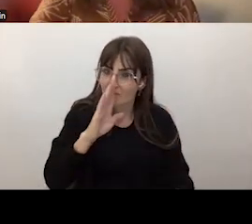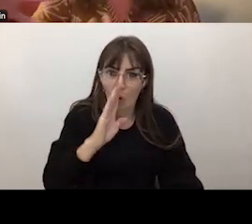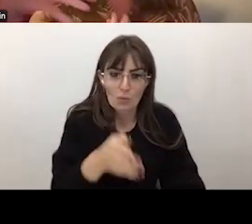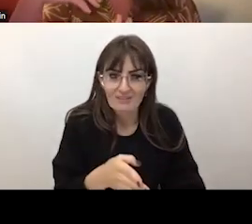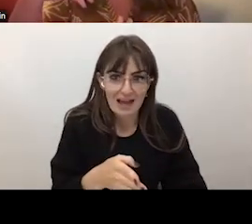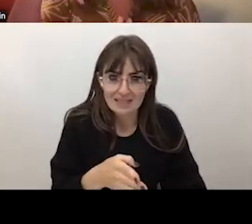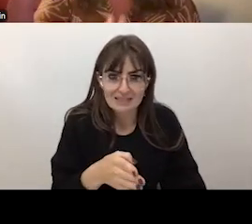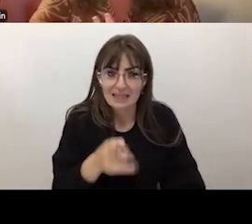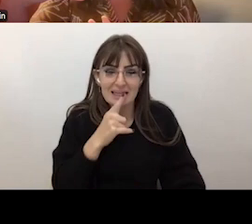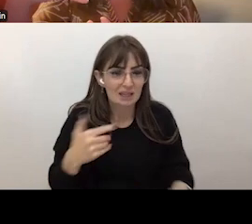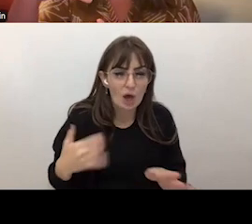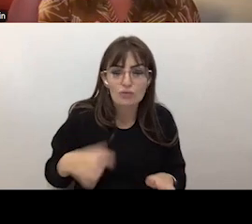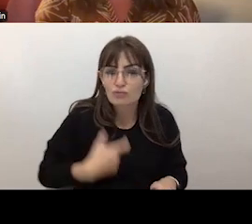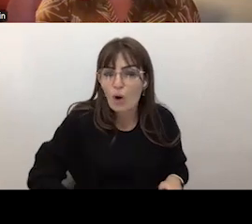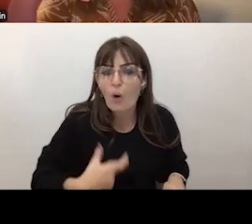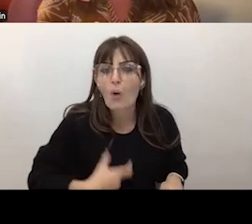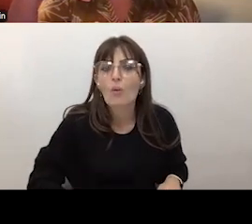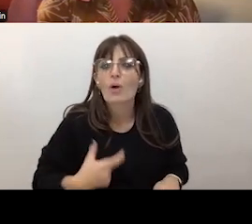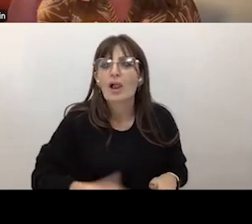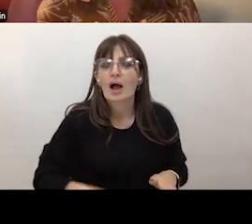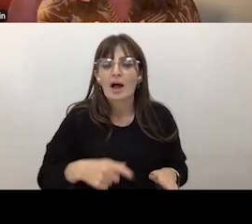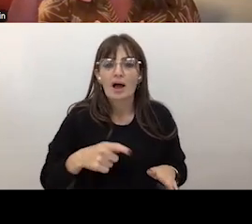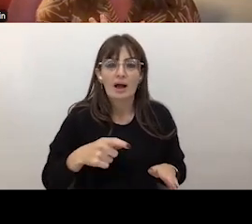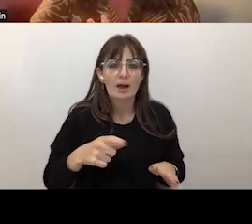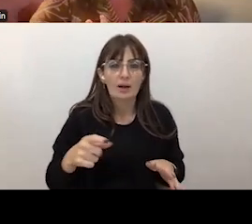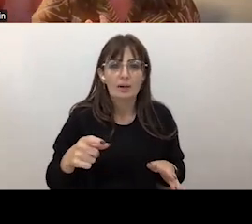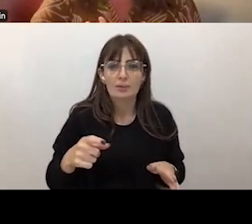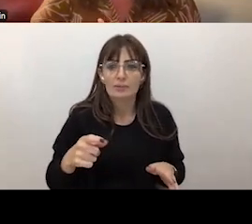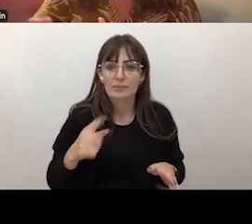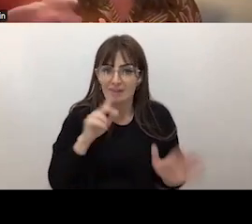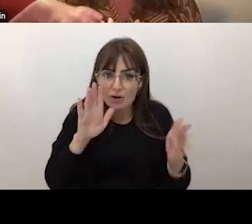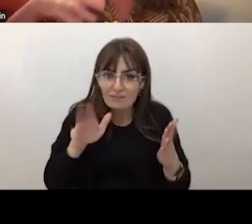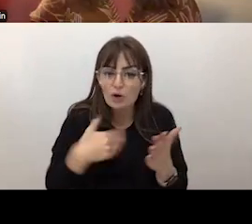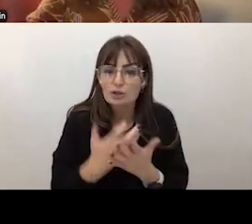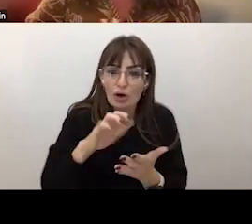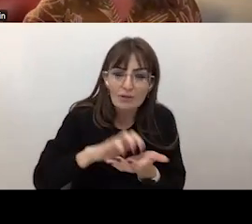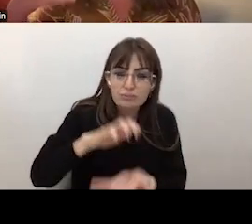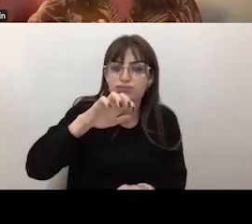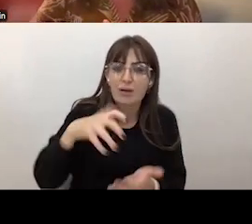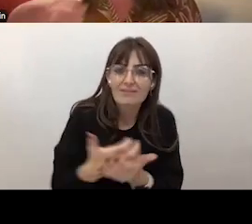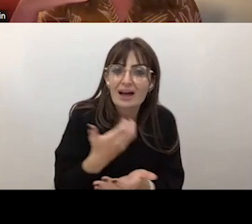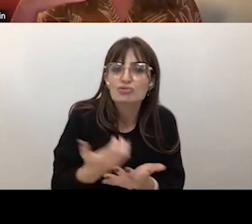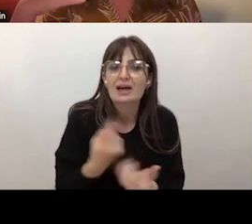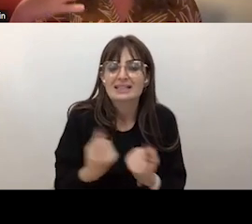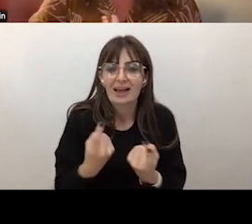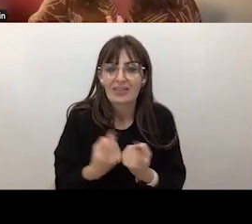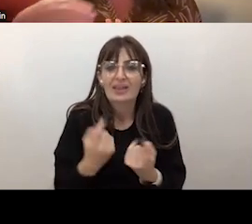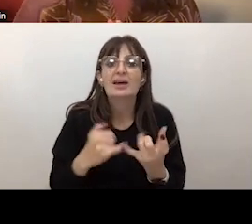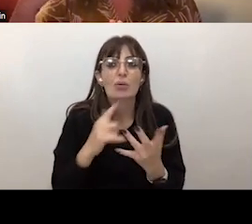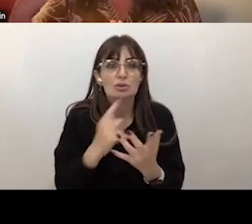their role, and very much was about focusing on fundraising, when she would go to events,